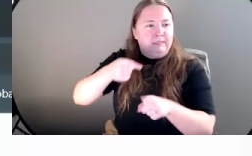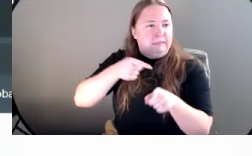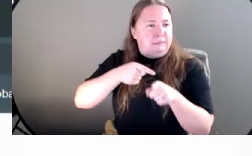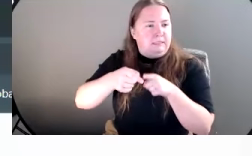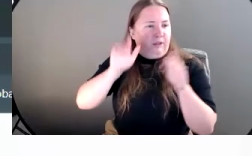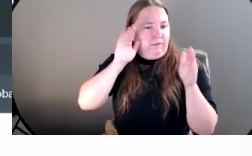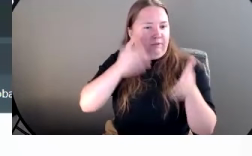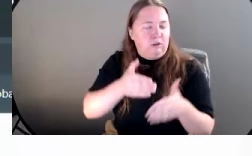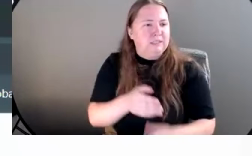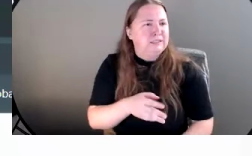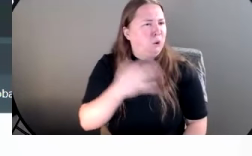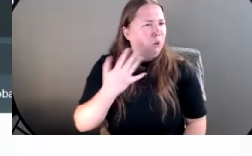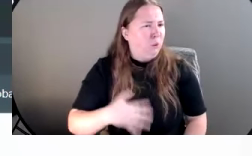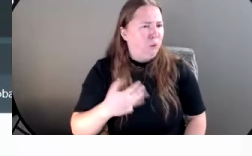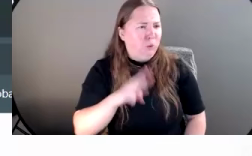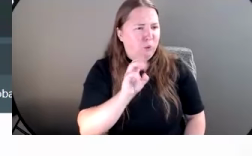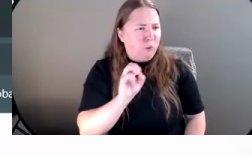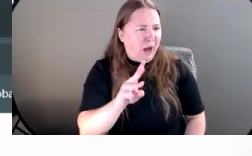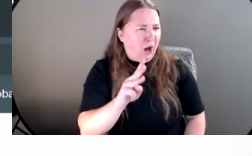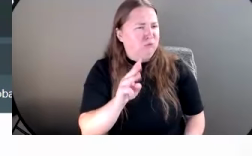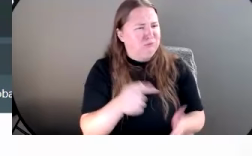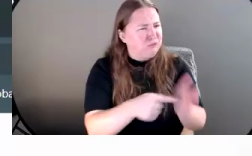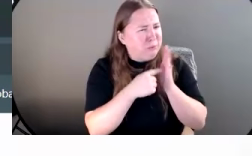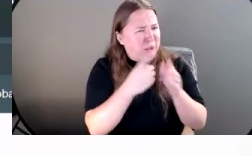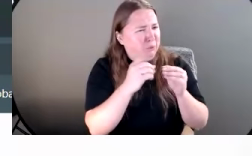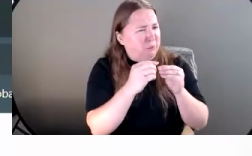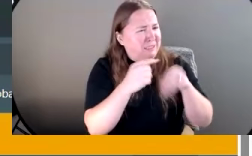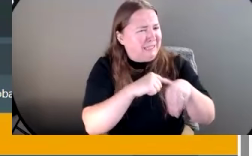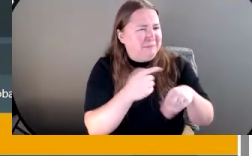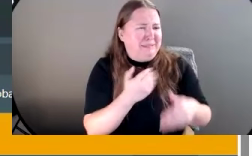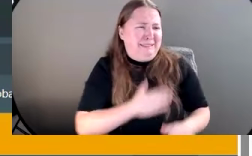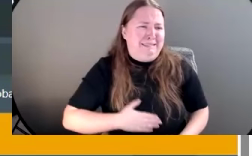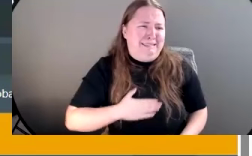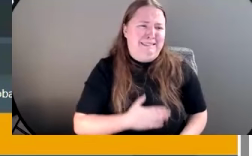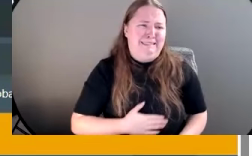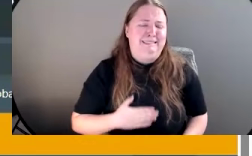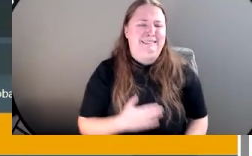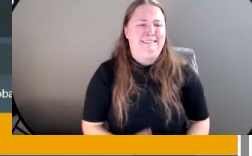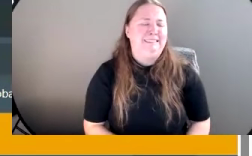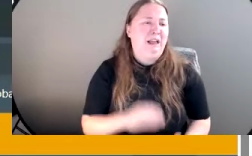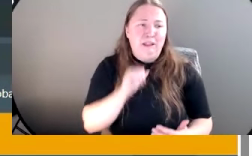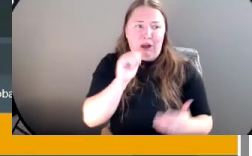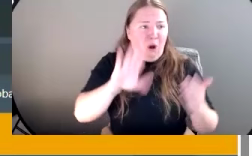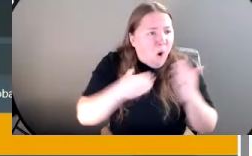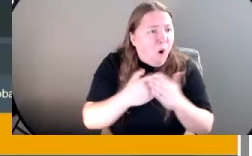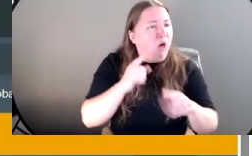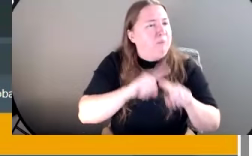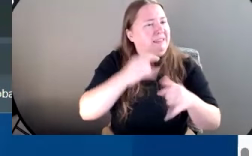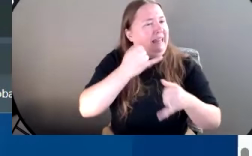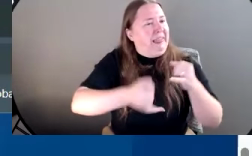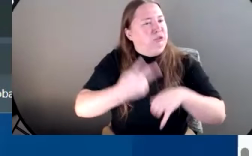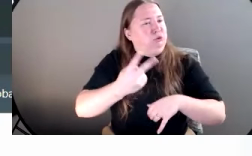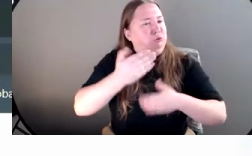Wow. Do that one more time, I please. I mean, not the whole thing, just the last two steps. Okay? Okay.